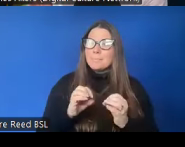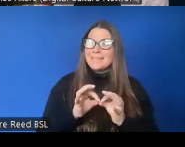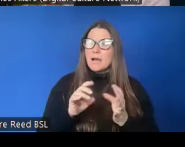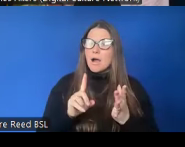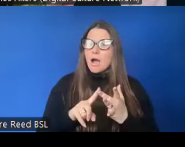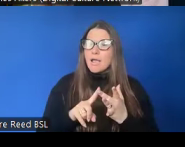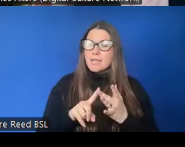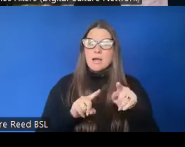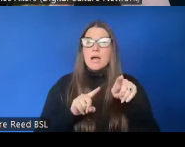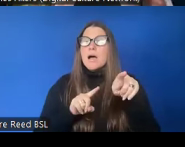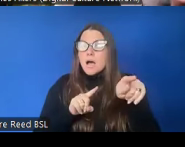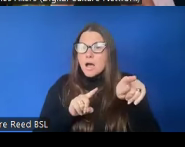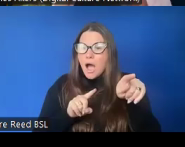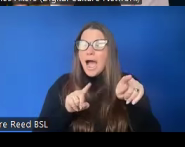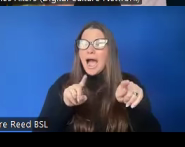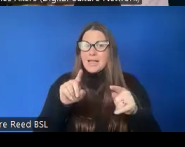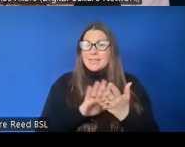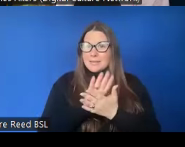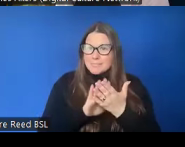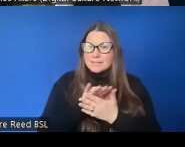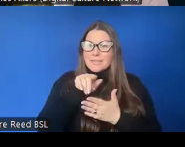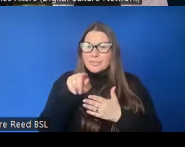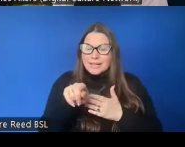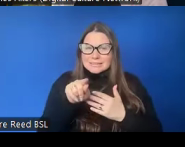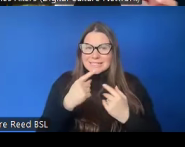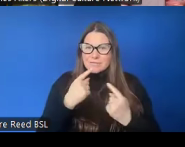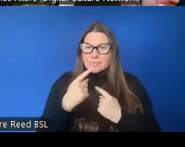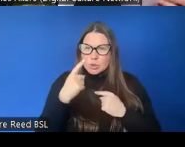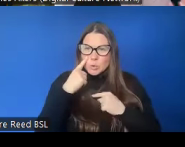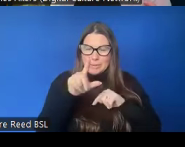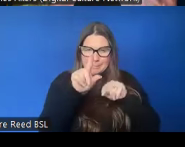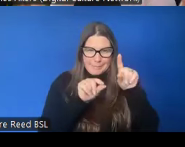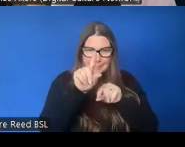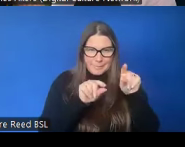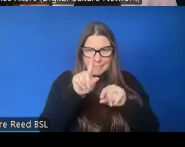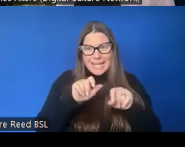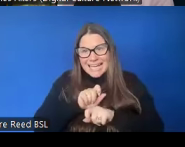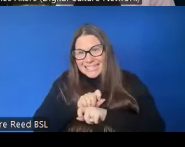without everybody having to log into all these different systems and try to pick out insight.